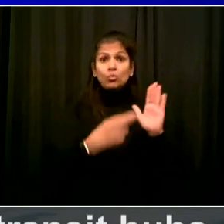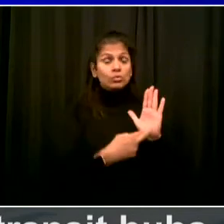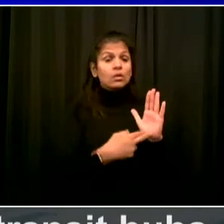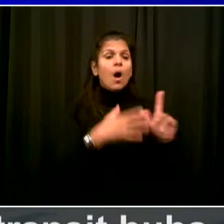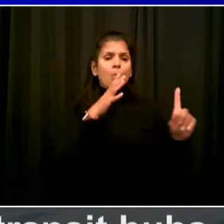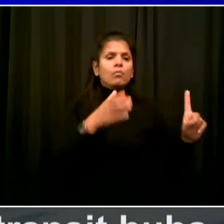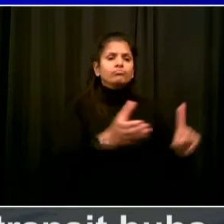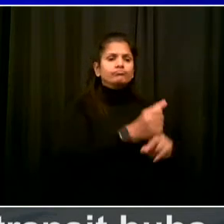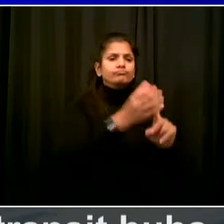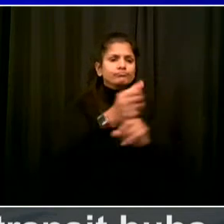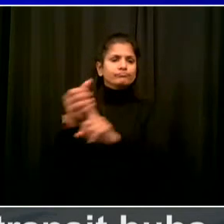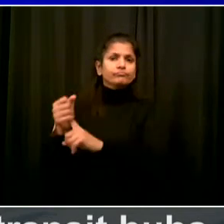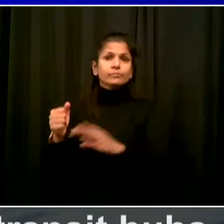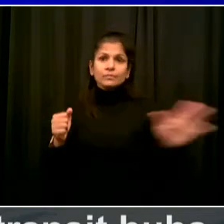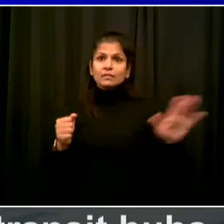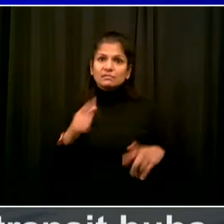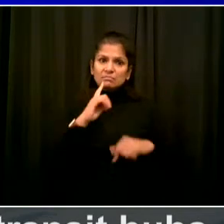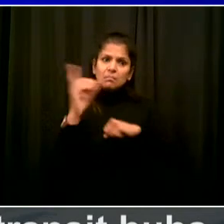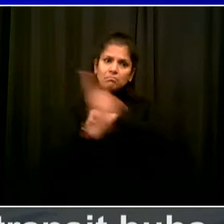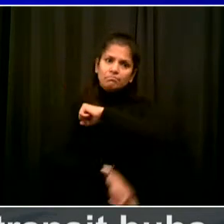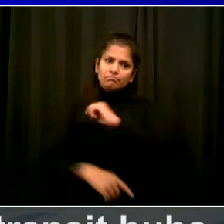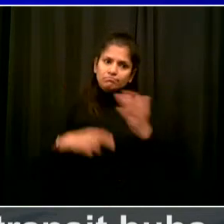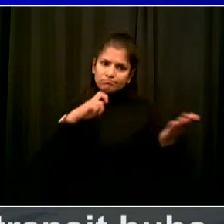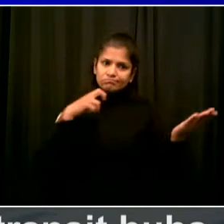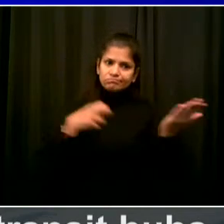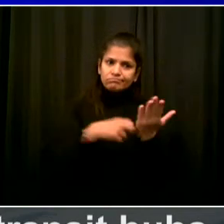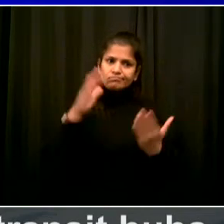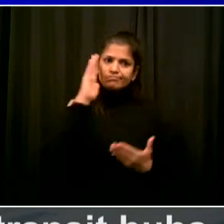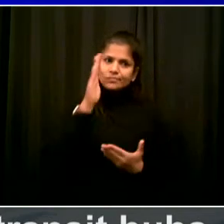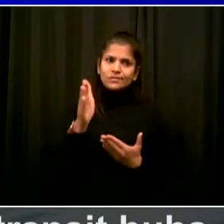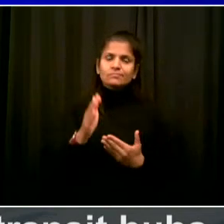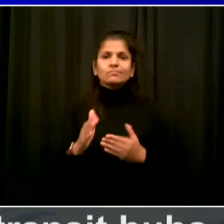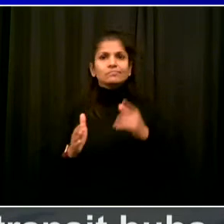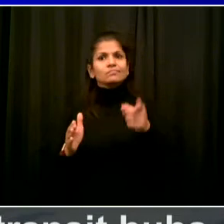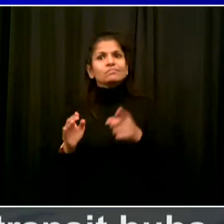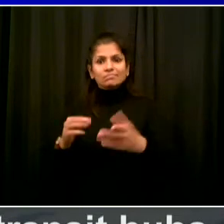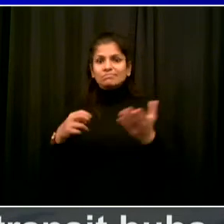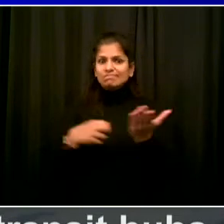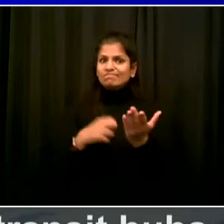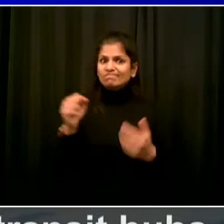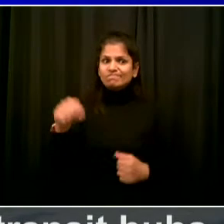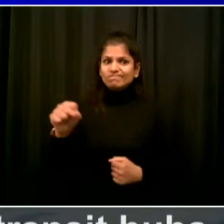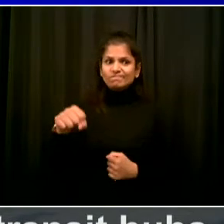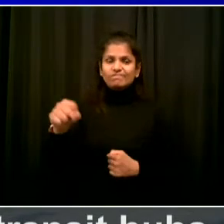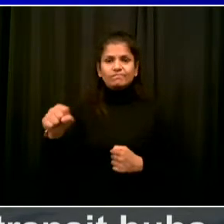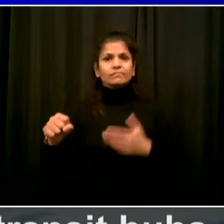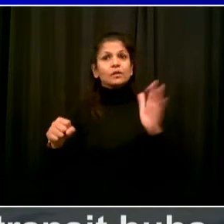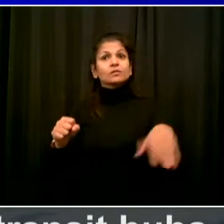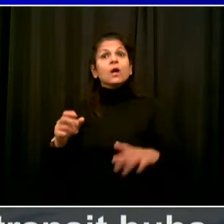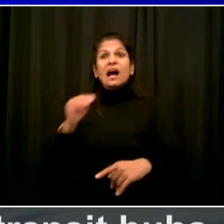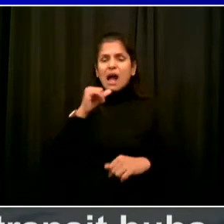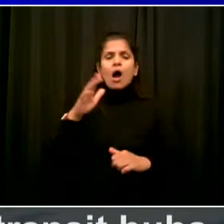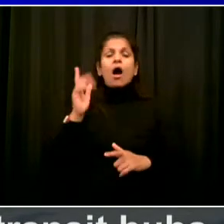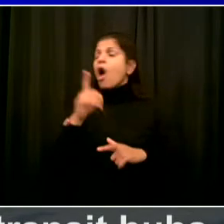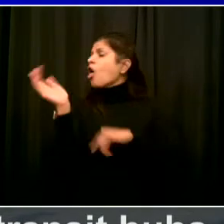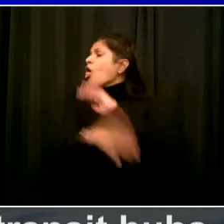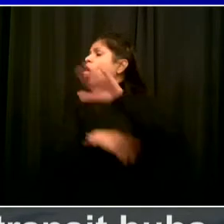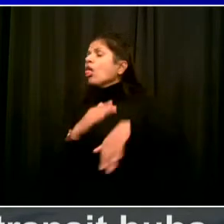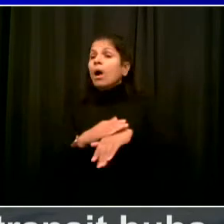THAT IF SOMEONE DOEENS OTOTFO LLOW THE RULES, THERE ARE REAL PENALTIES,S, UBSSTANTIAL FINANCIAL